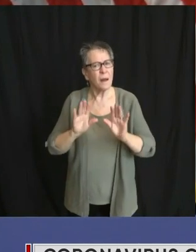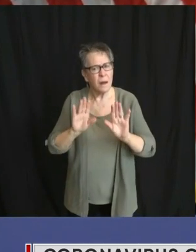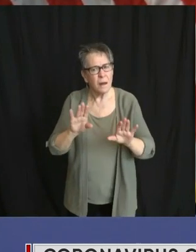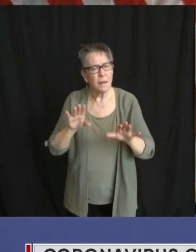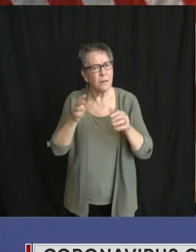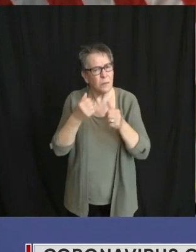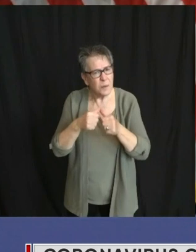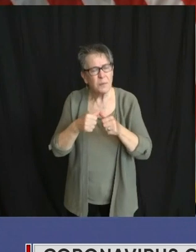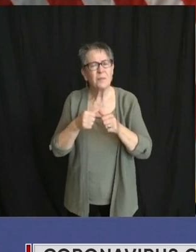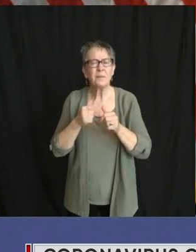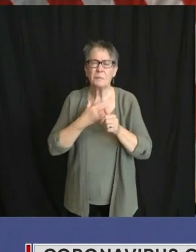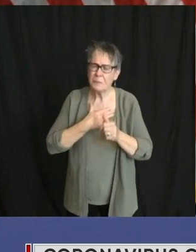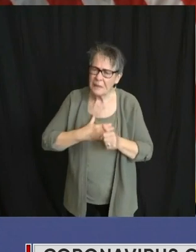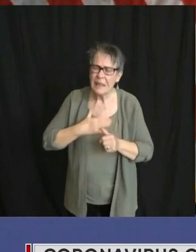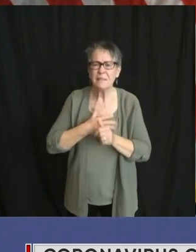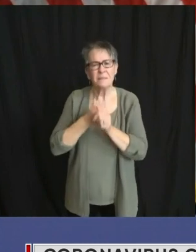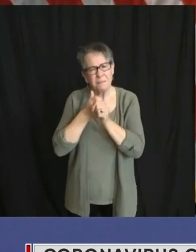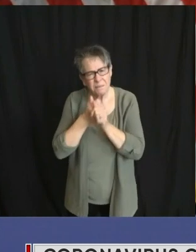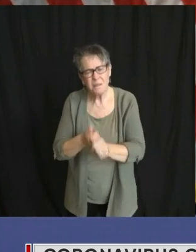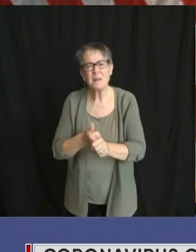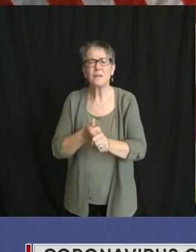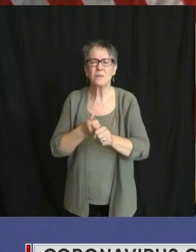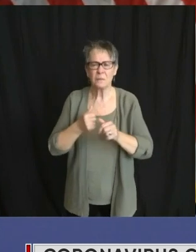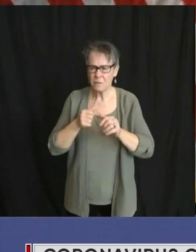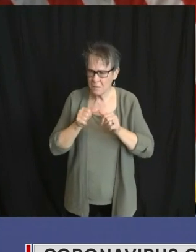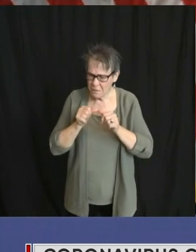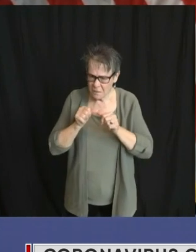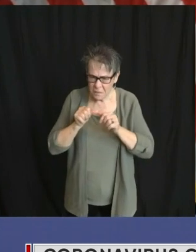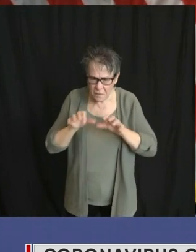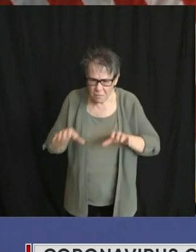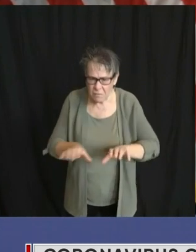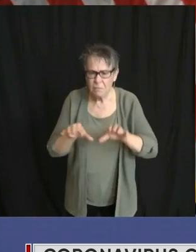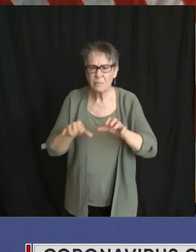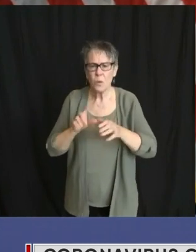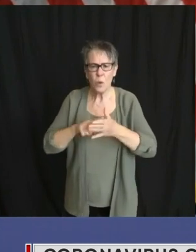UNSPEAKABLY CHALLENGING FOR US. BY THE WAY, FOLKS, PLEASE KEEP DOING WHAT YOU ARE DOING BECAUSE WE COULD SEE THAT